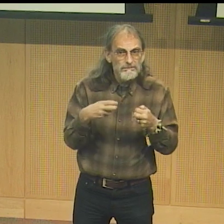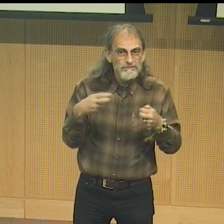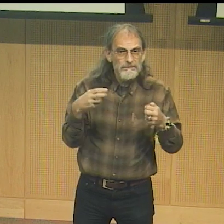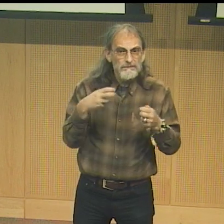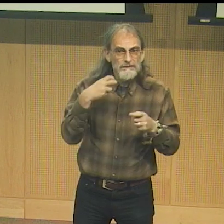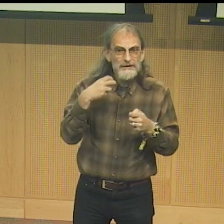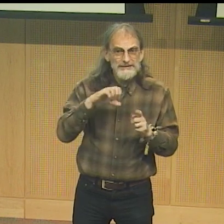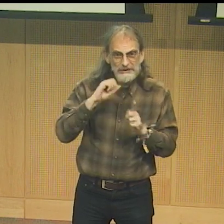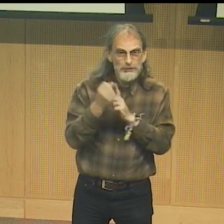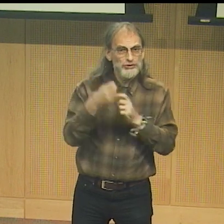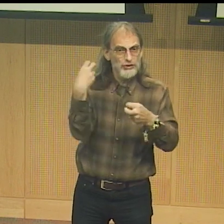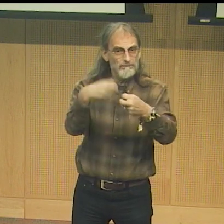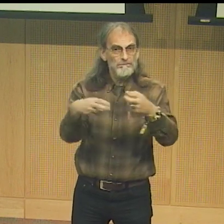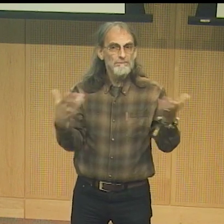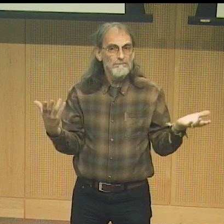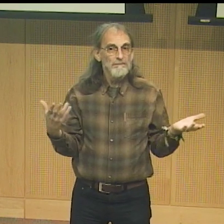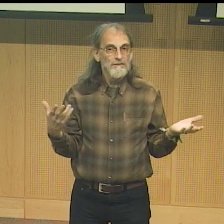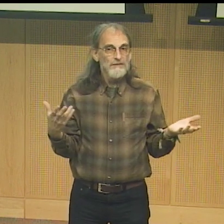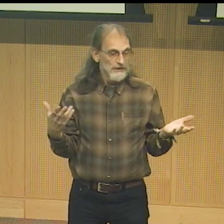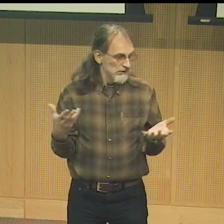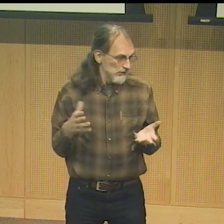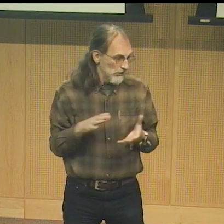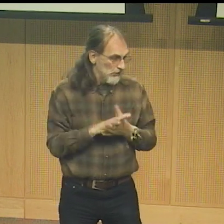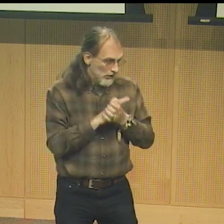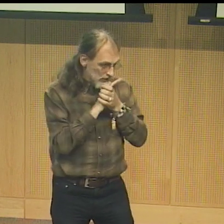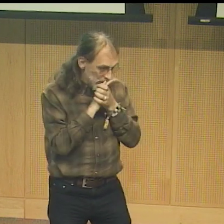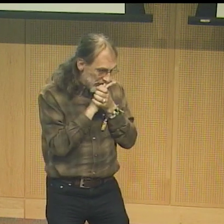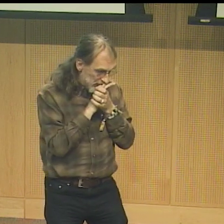And it's a very difficult situation for an individual to be in.